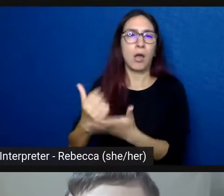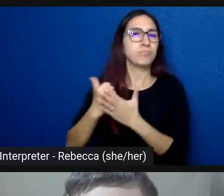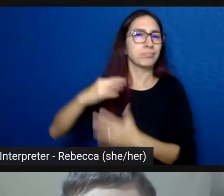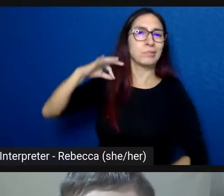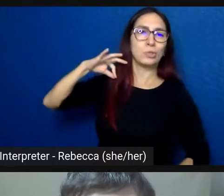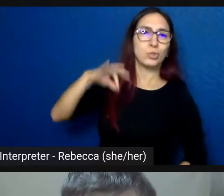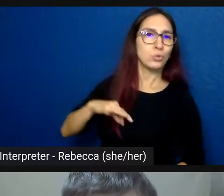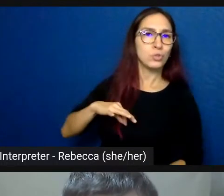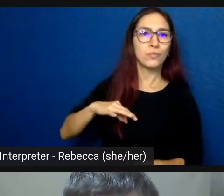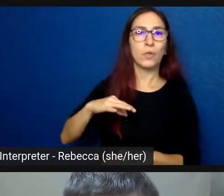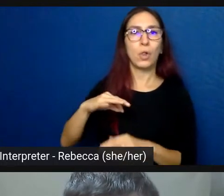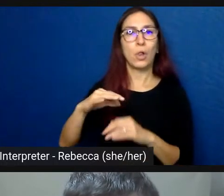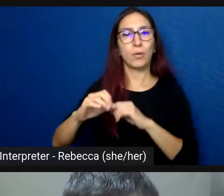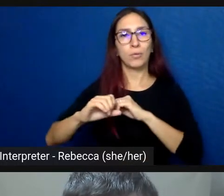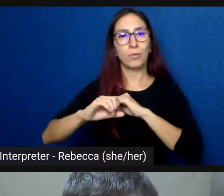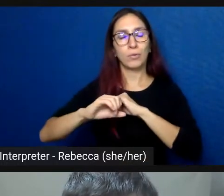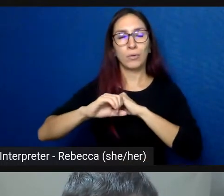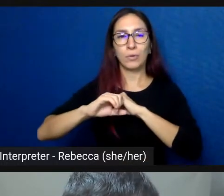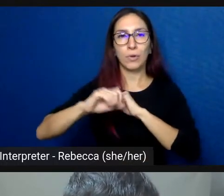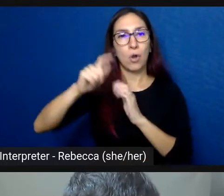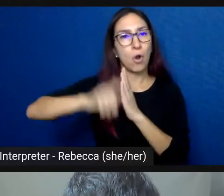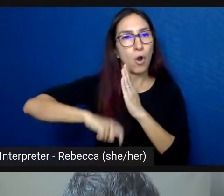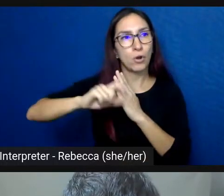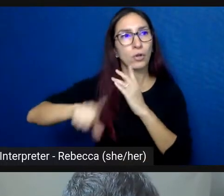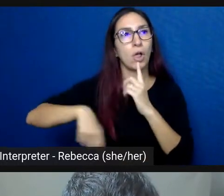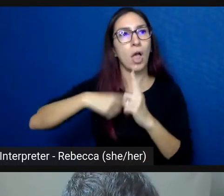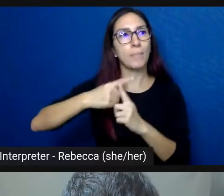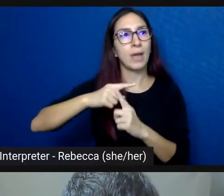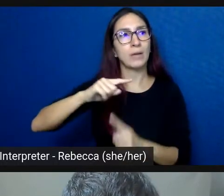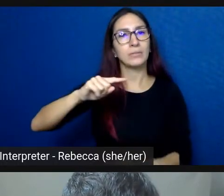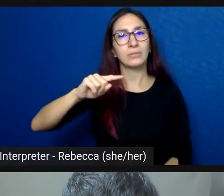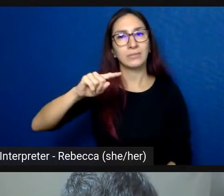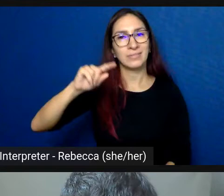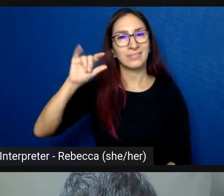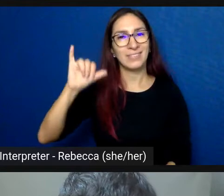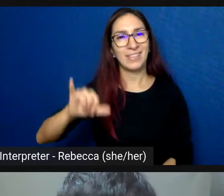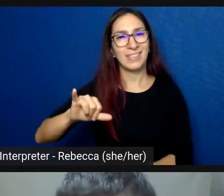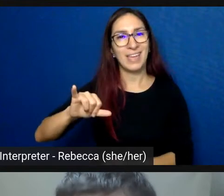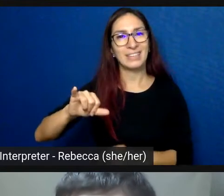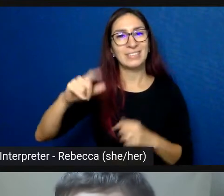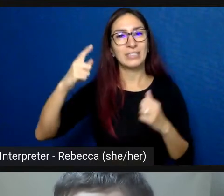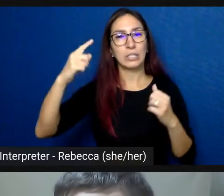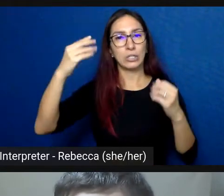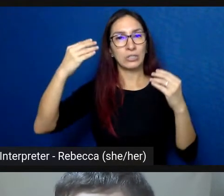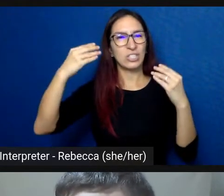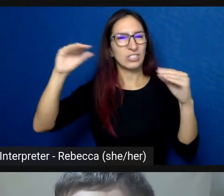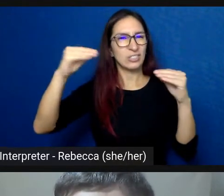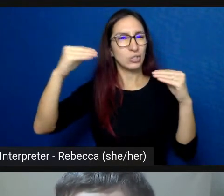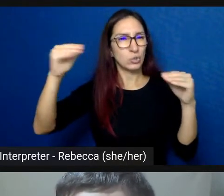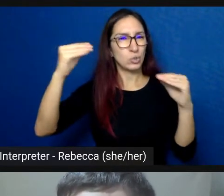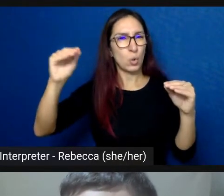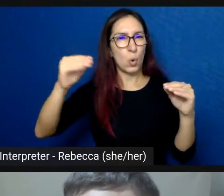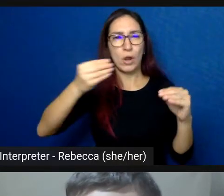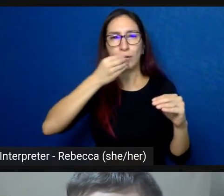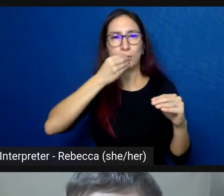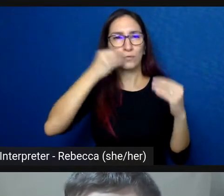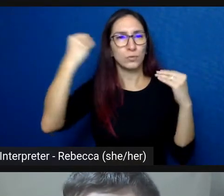Tesco is a supermarket in the United Kingdom, who invested